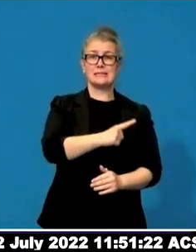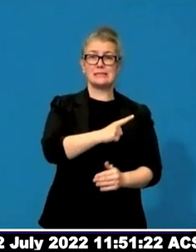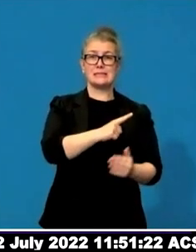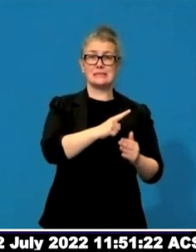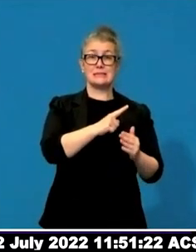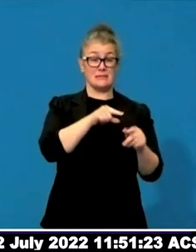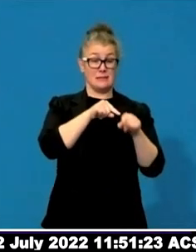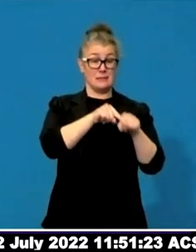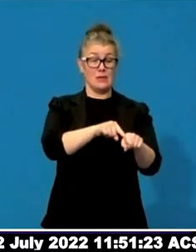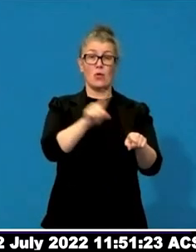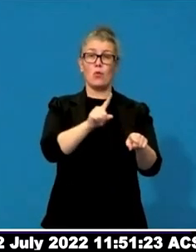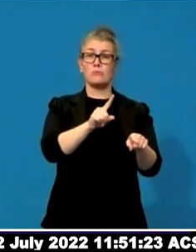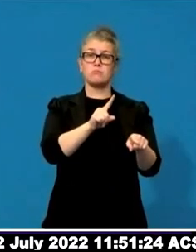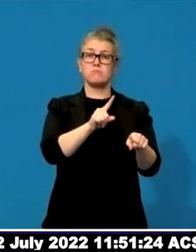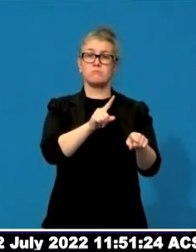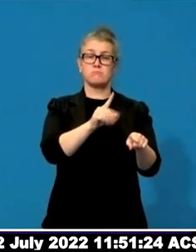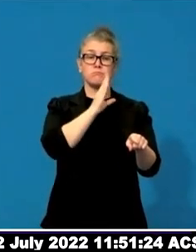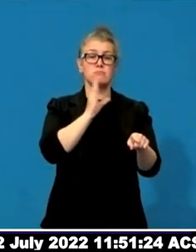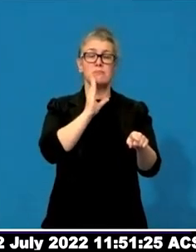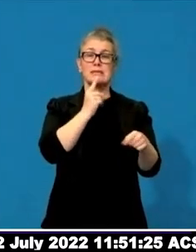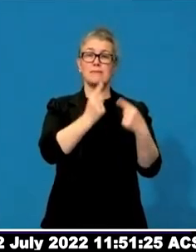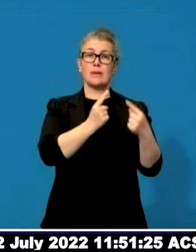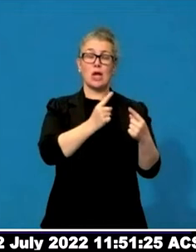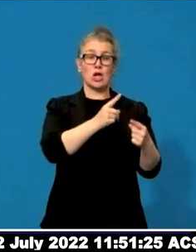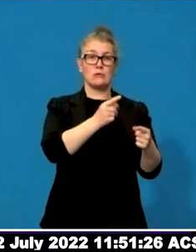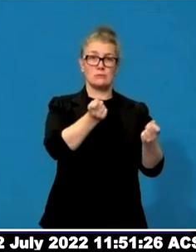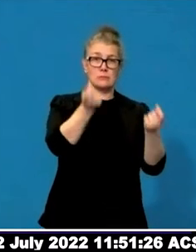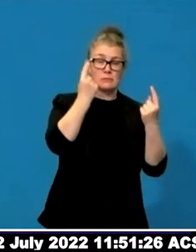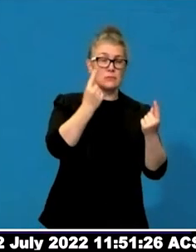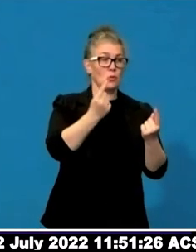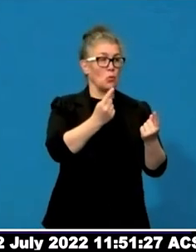and it's that misinformation that we would like the opportunity to correct.